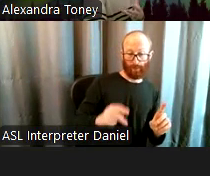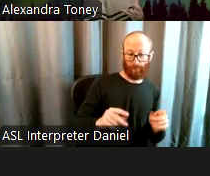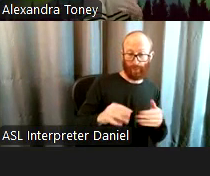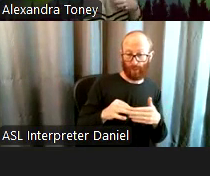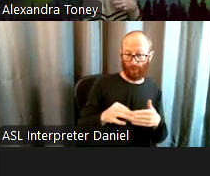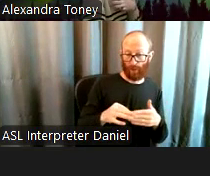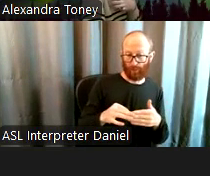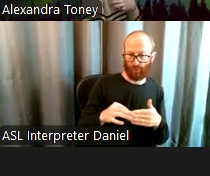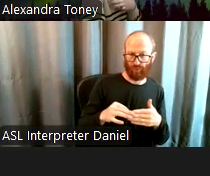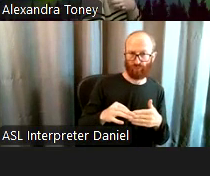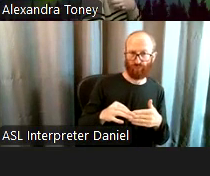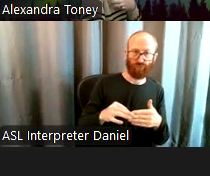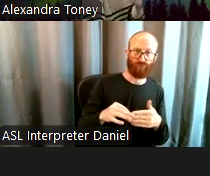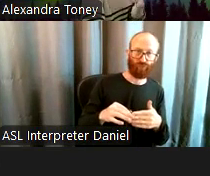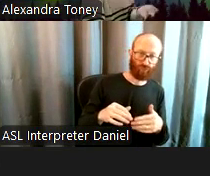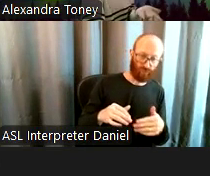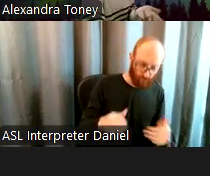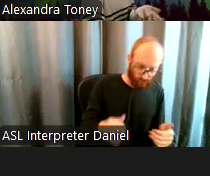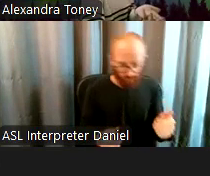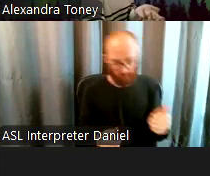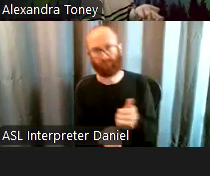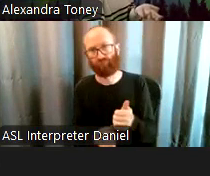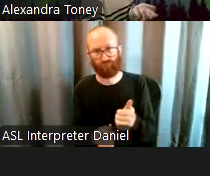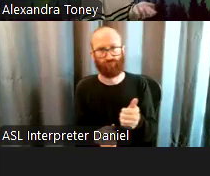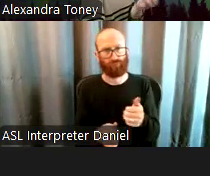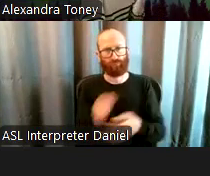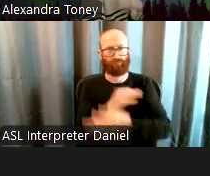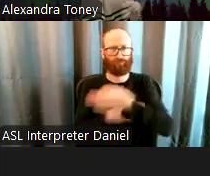what the general education curriculum and content would be. And so we hope